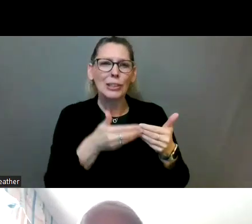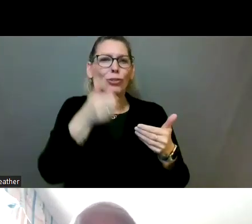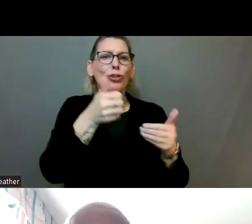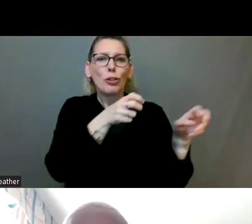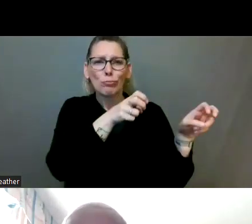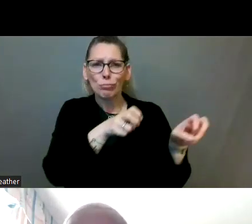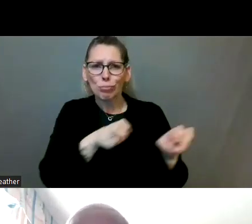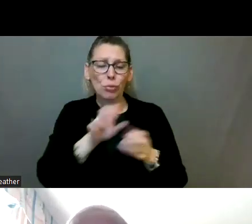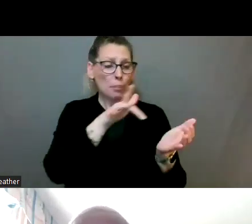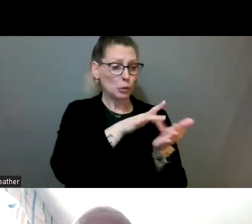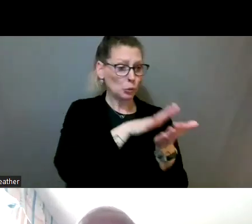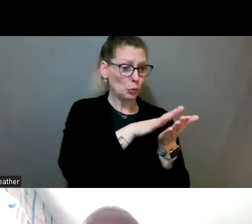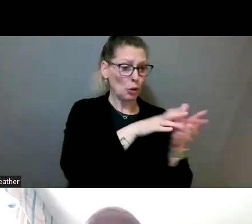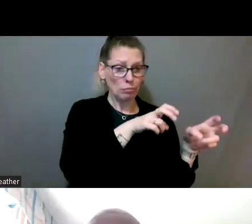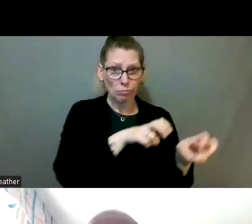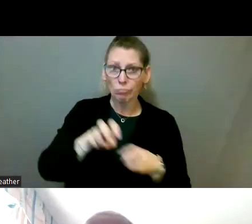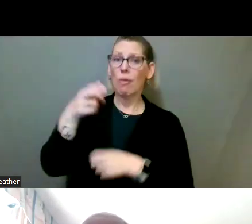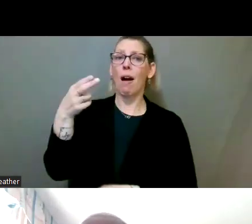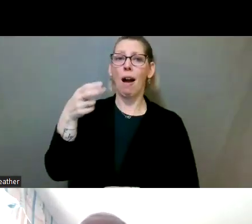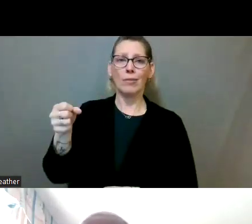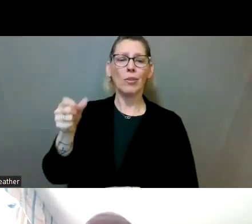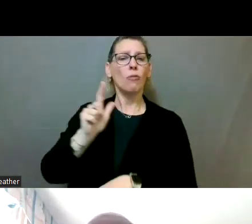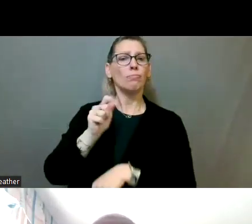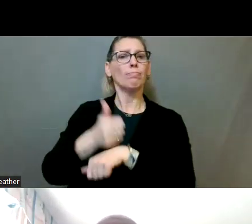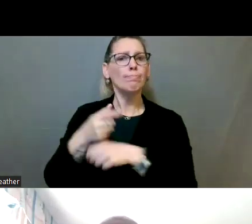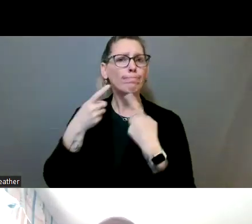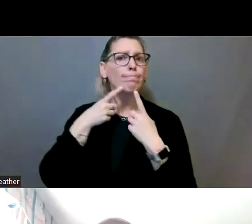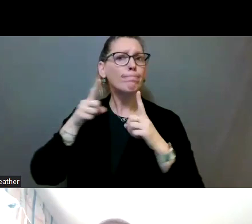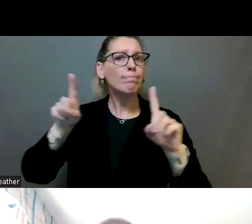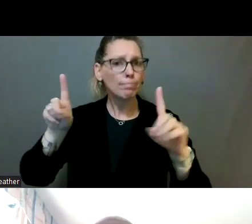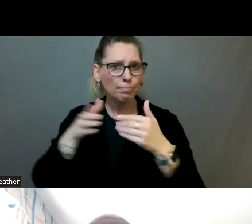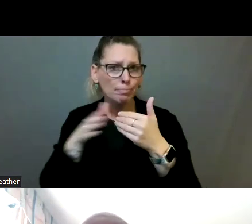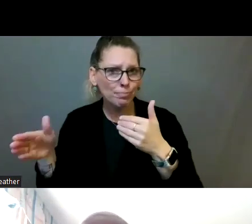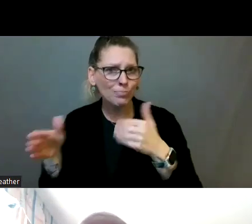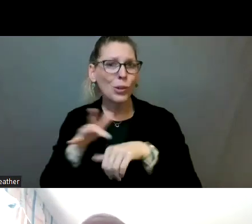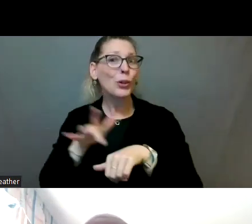middle school into high school and setting students up for success early in their High